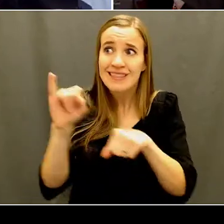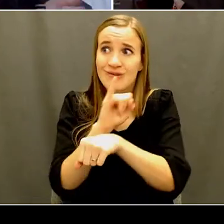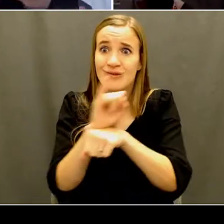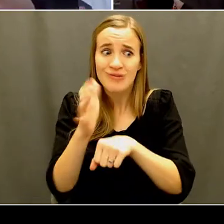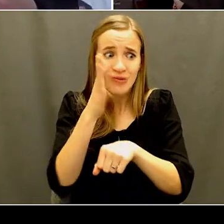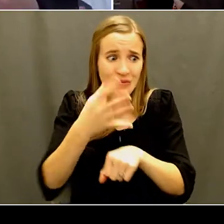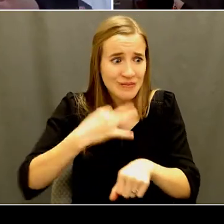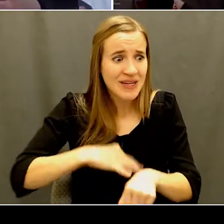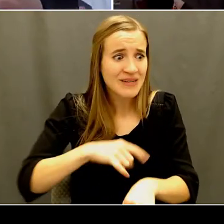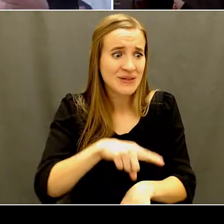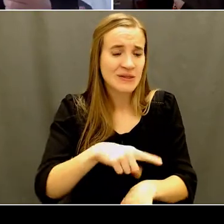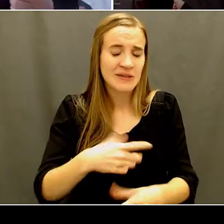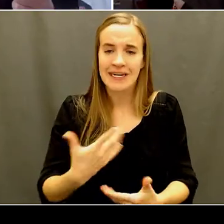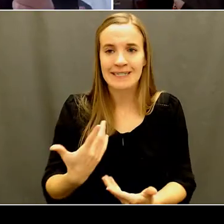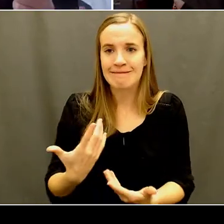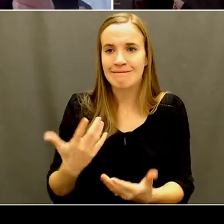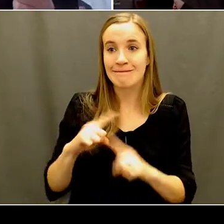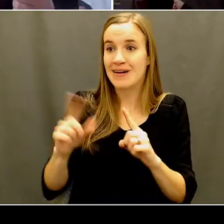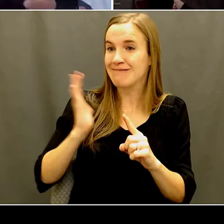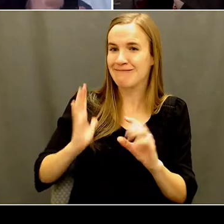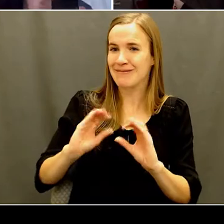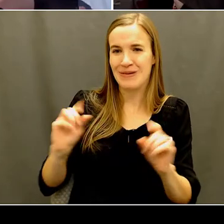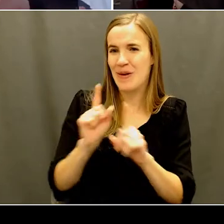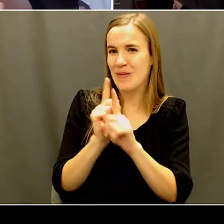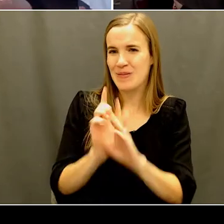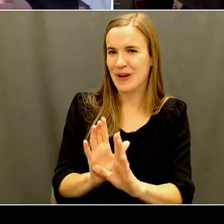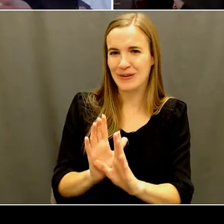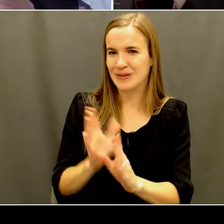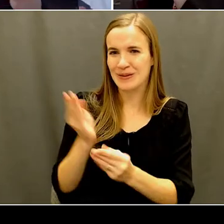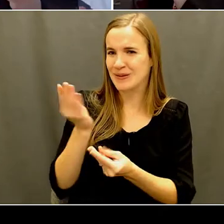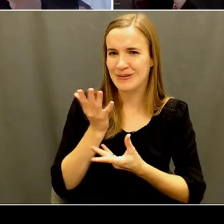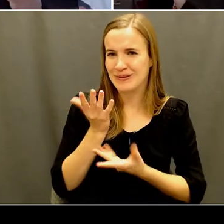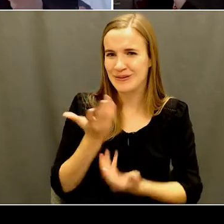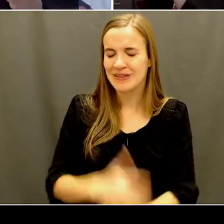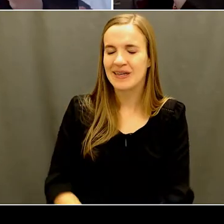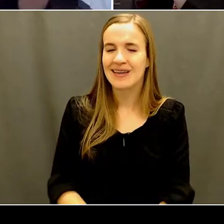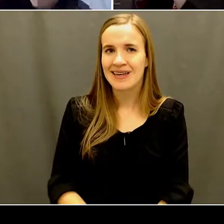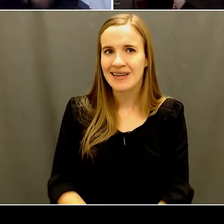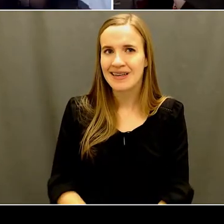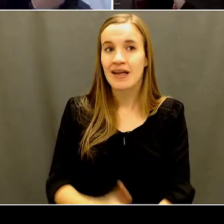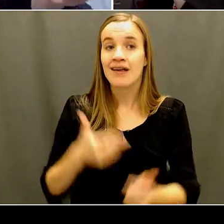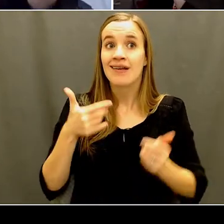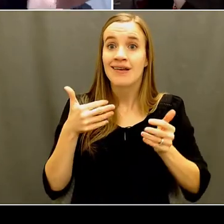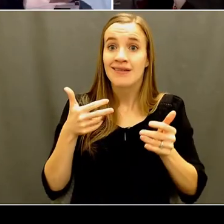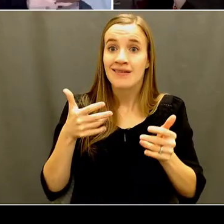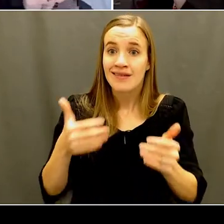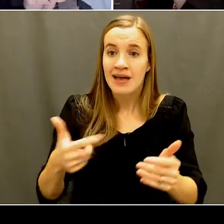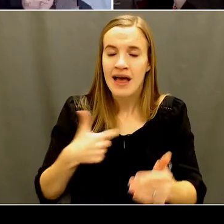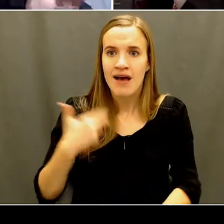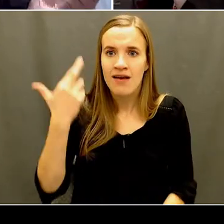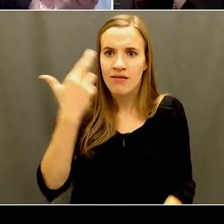when I finally realized that disability could be an identity that I took pride